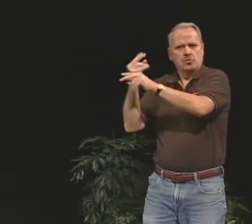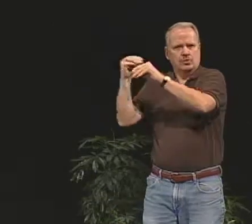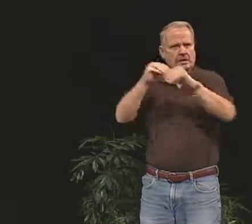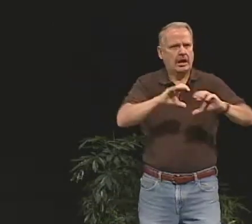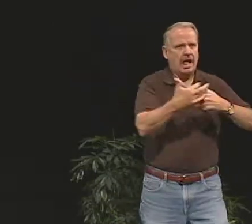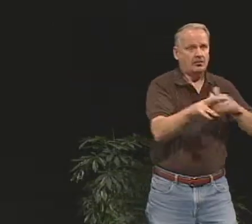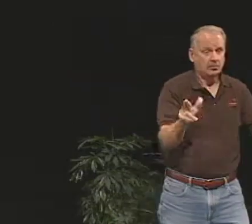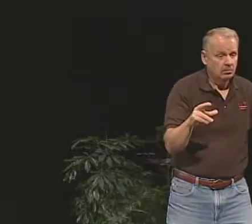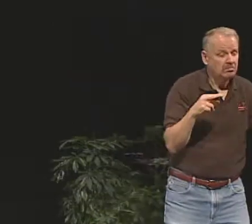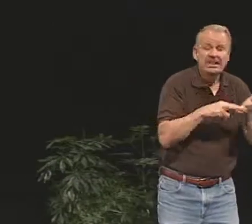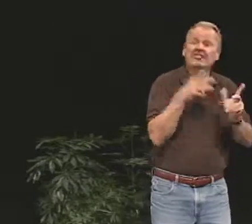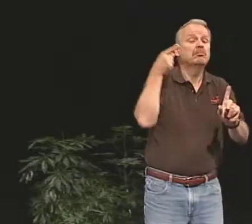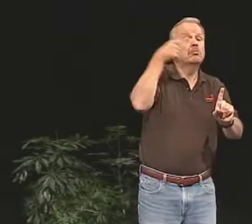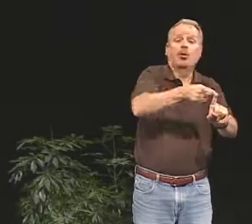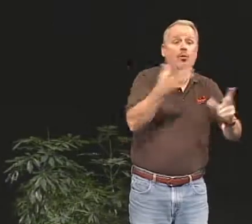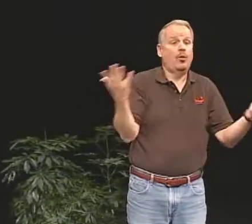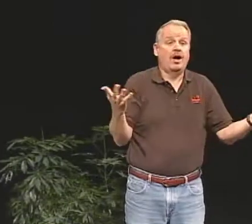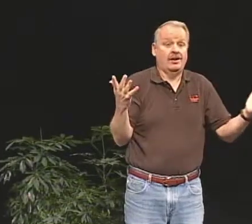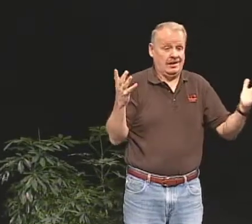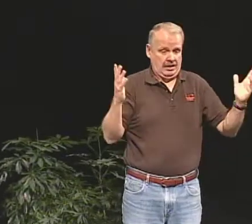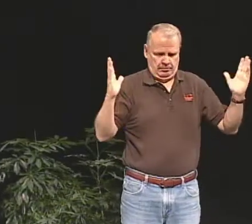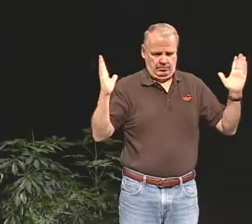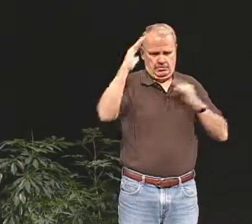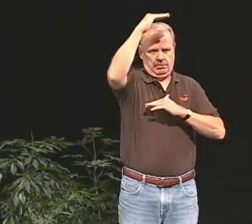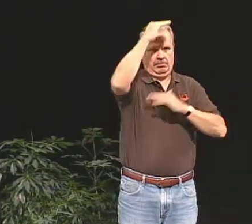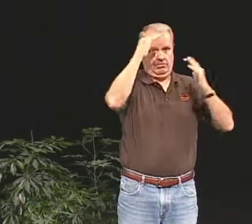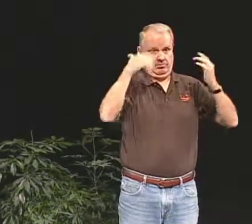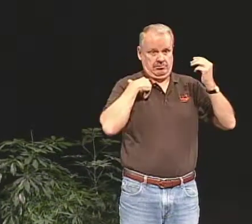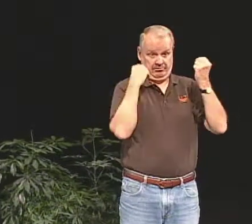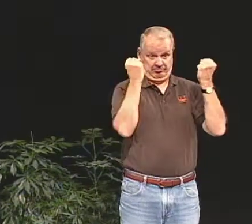The size of the screens have gotten larger and larger.